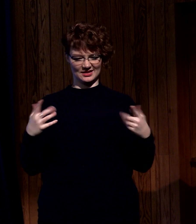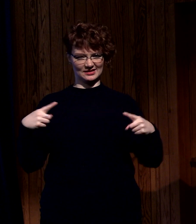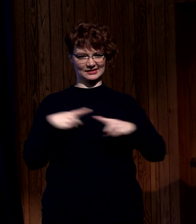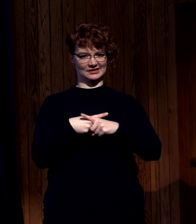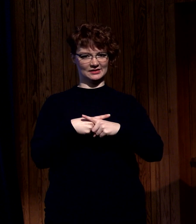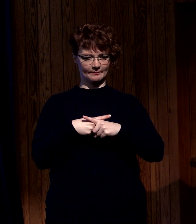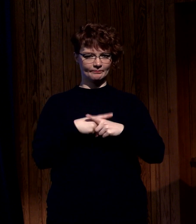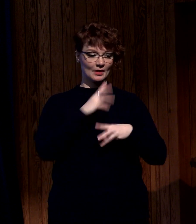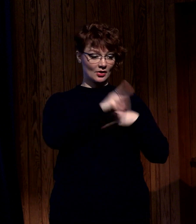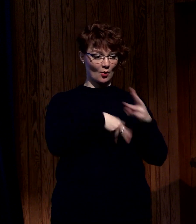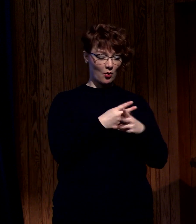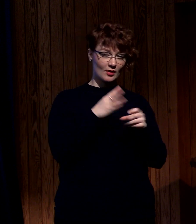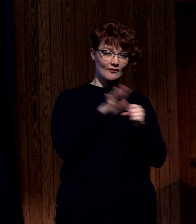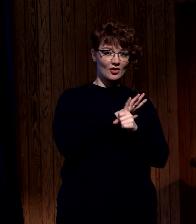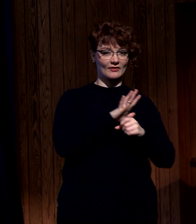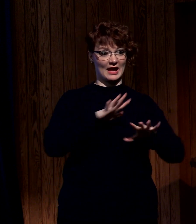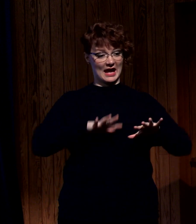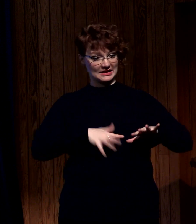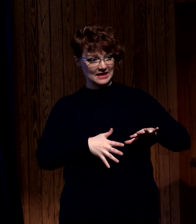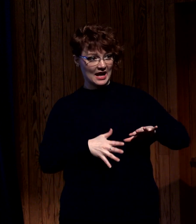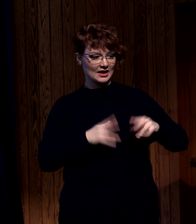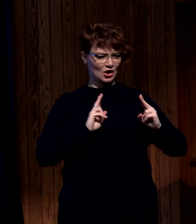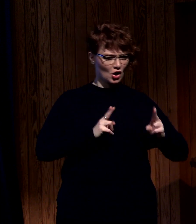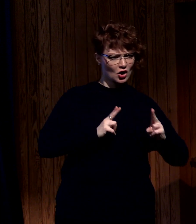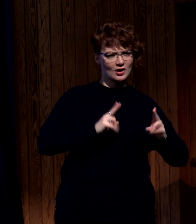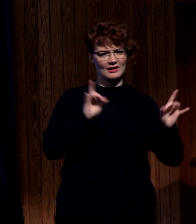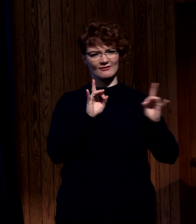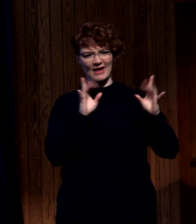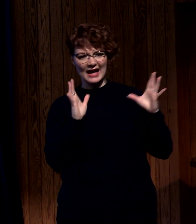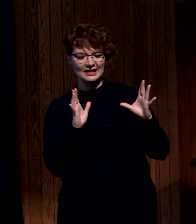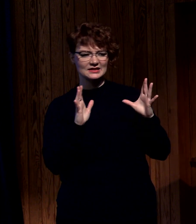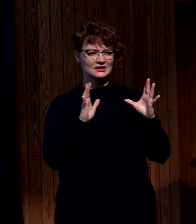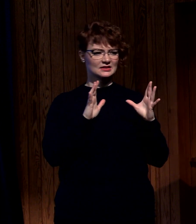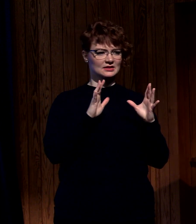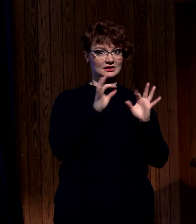a world full of anxiety hurry, violence and distraction. We